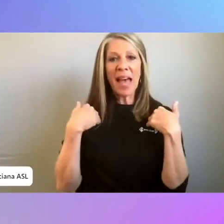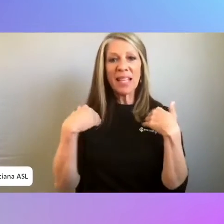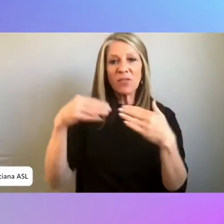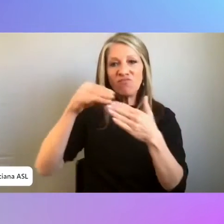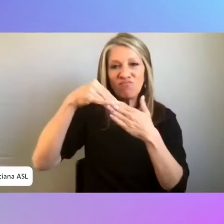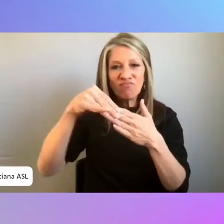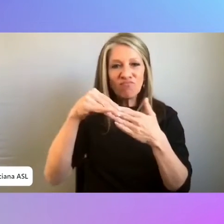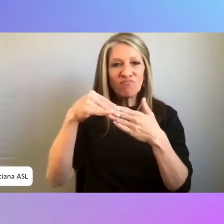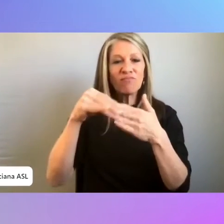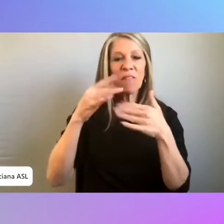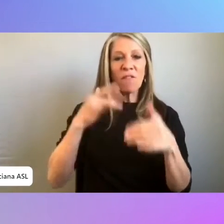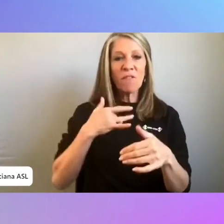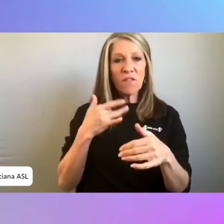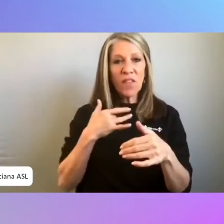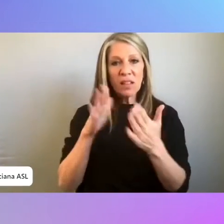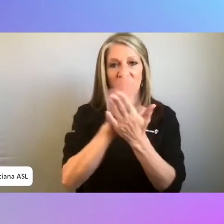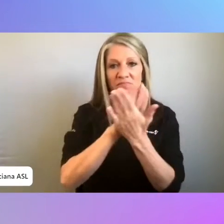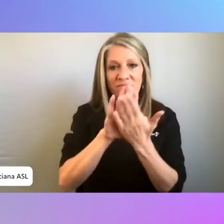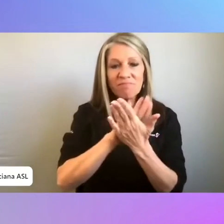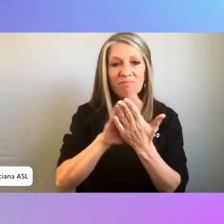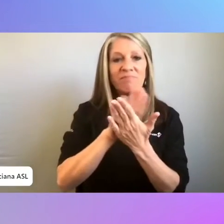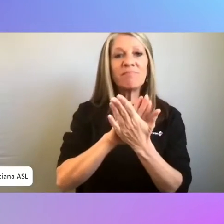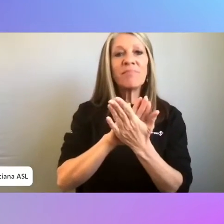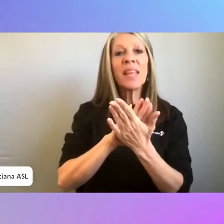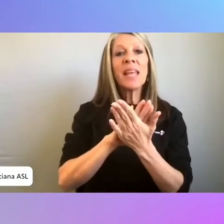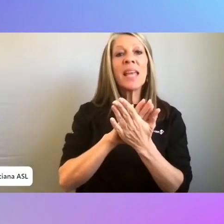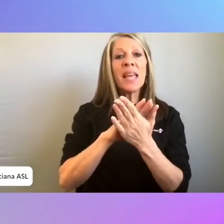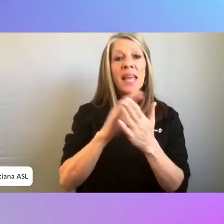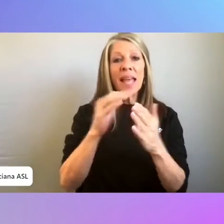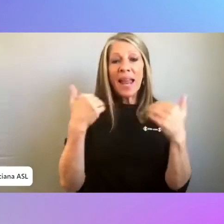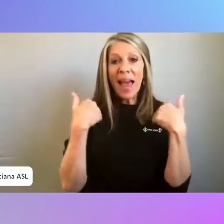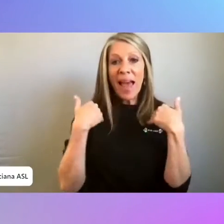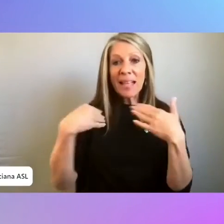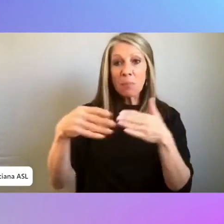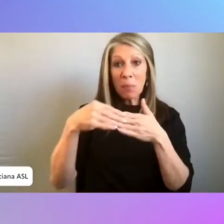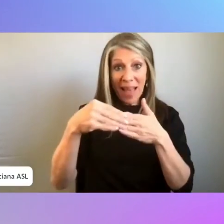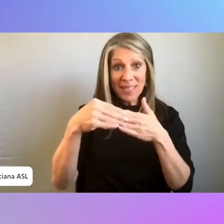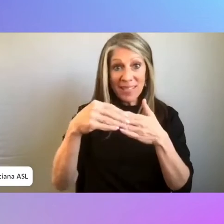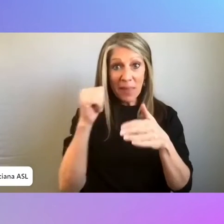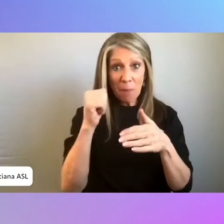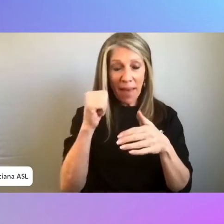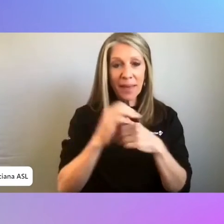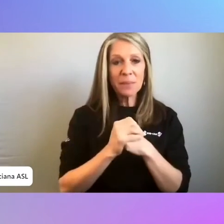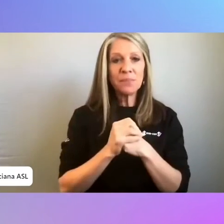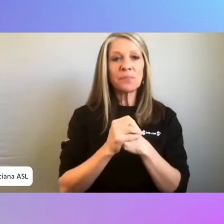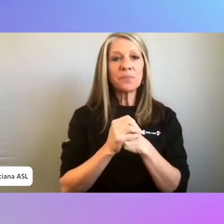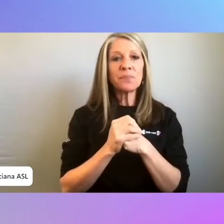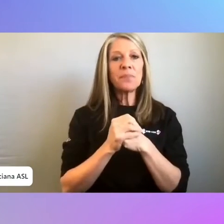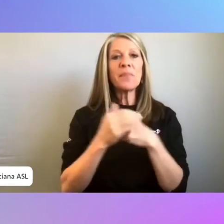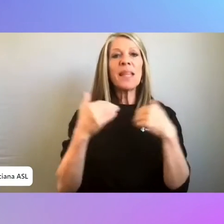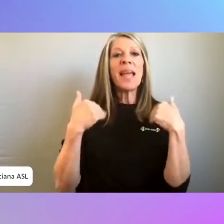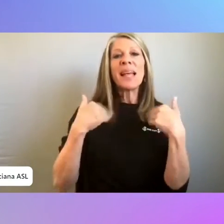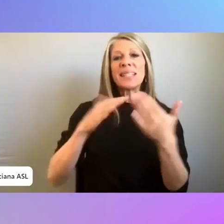here, in -- along with the invention of the sensational blackboard period this has a rubber filing and service